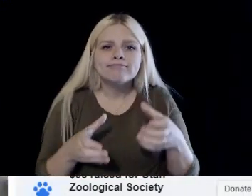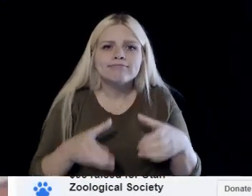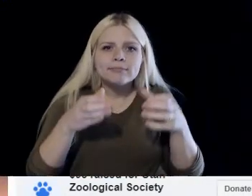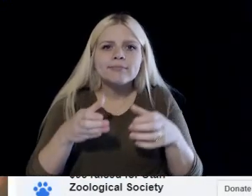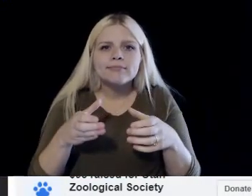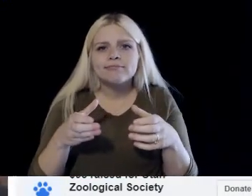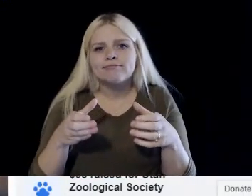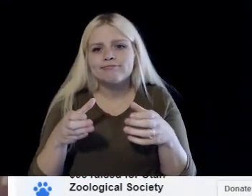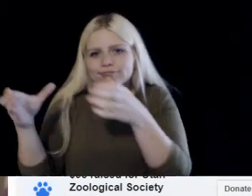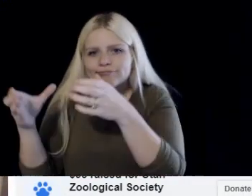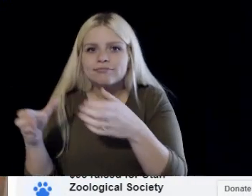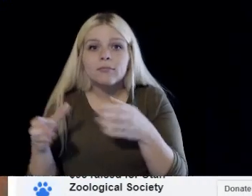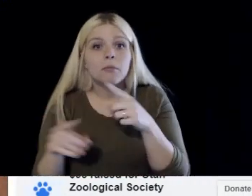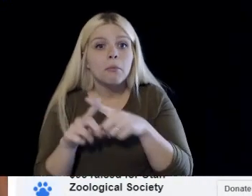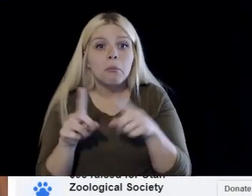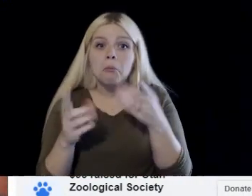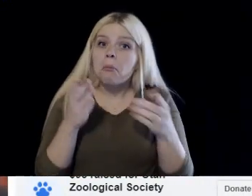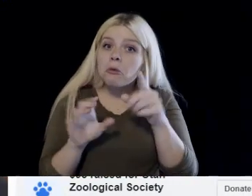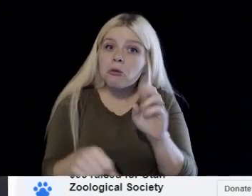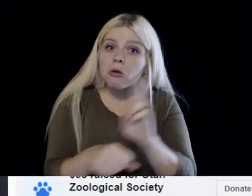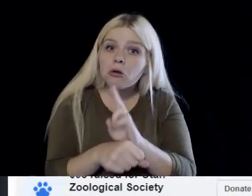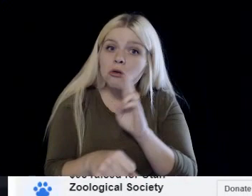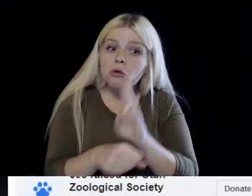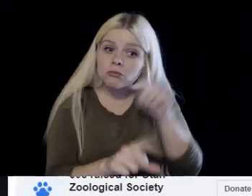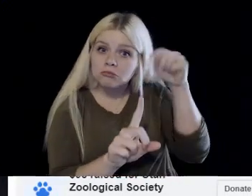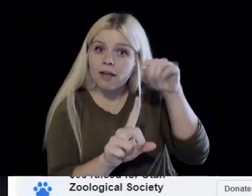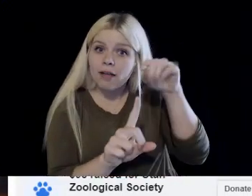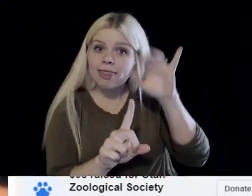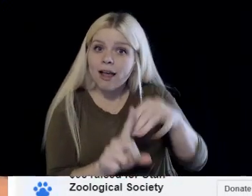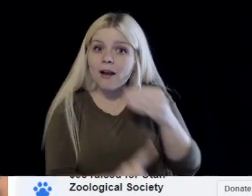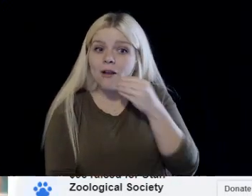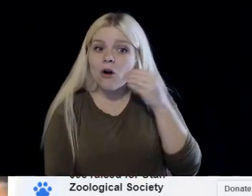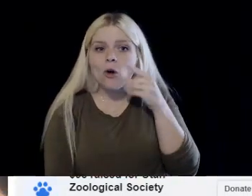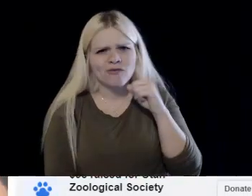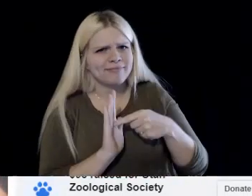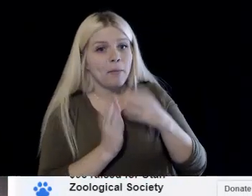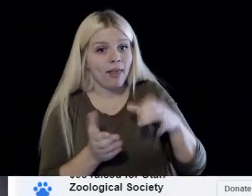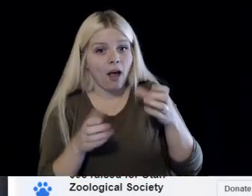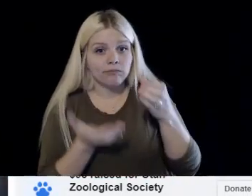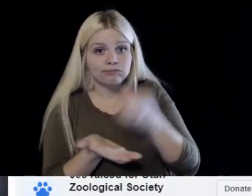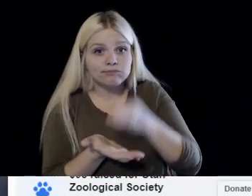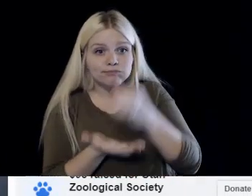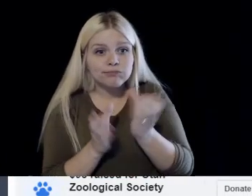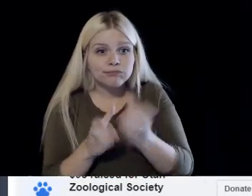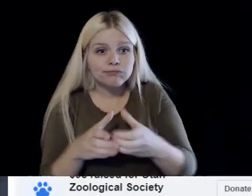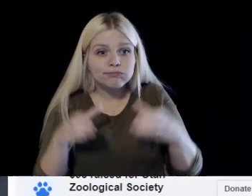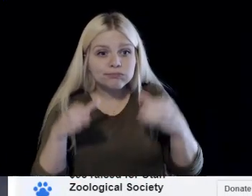but we brought some stuff you might have at home- cottage cheese containers, maybe you guys have some molds at your house?